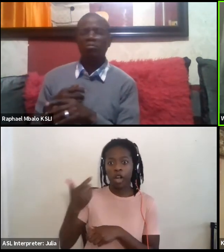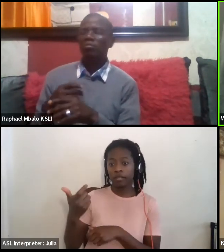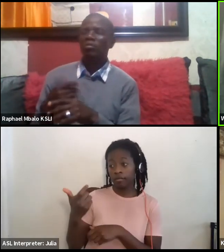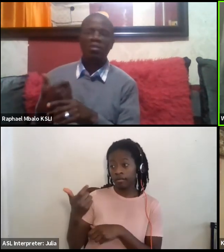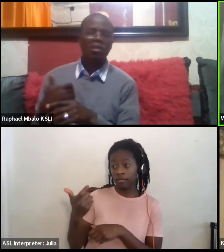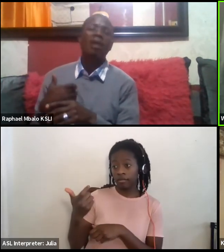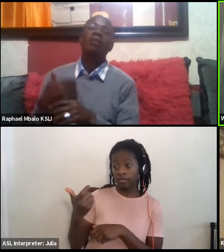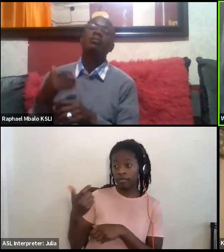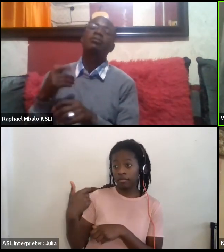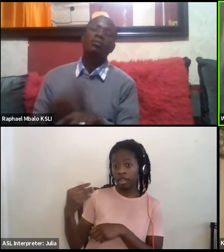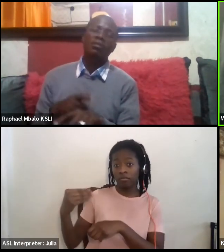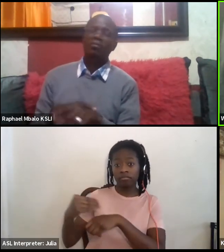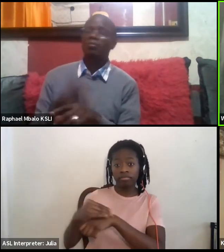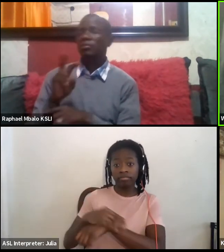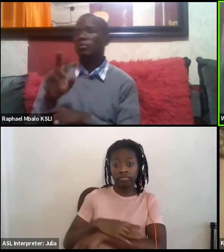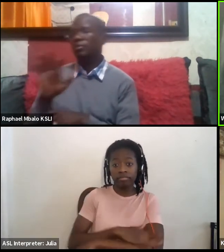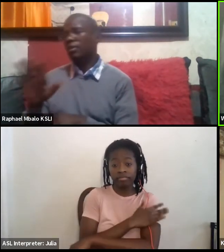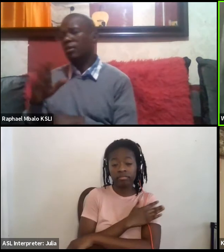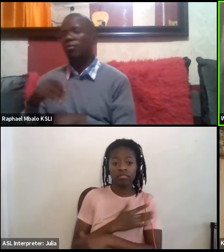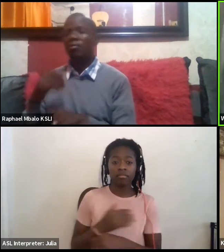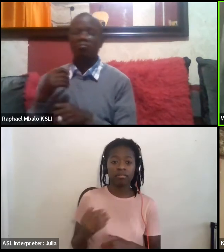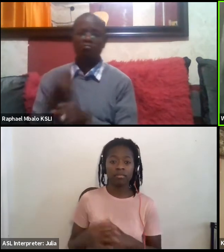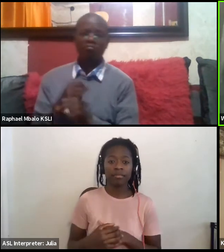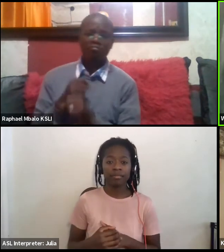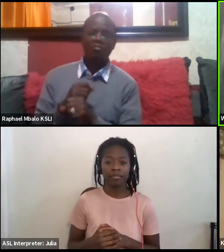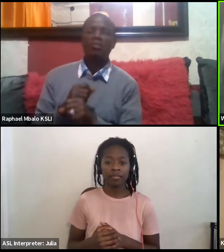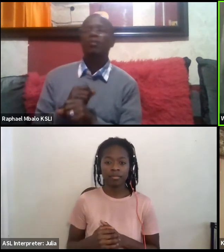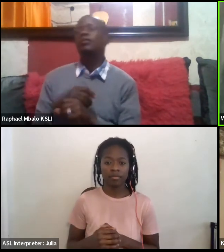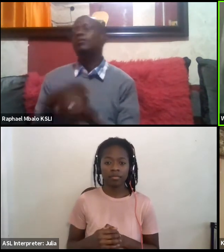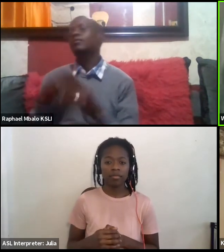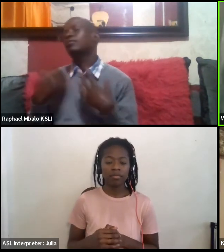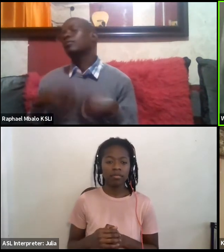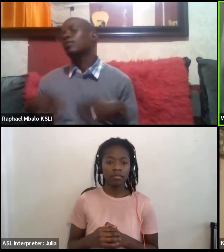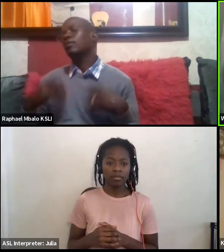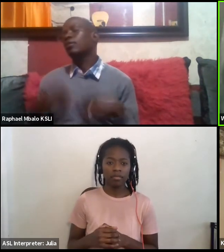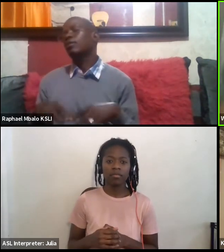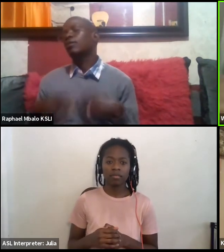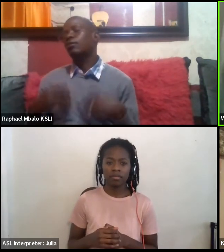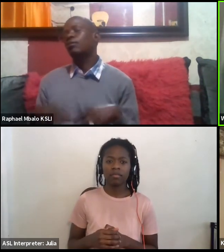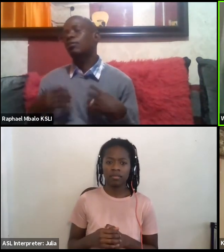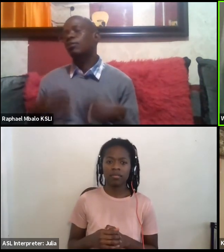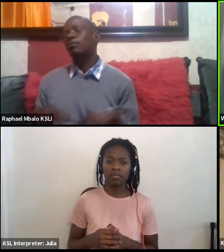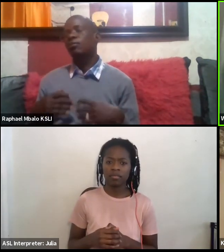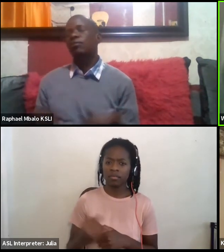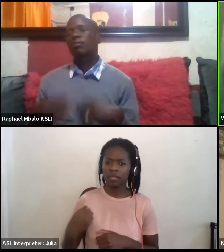It was just beautiful. And cause we've had those conversations with actors at home,